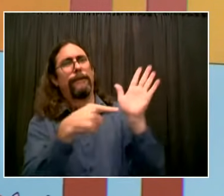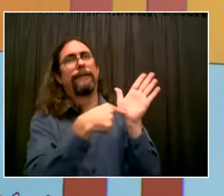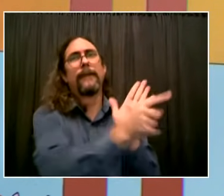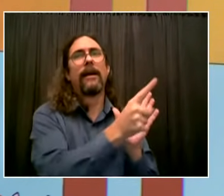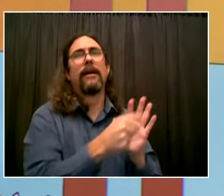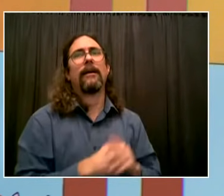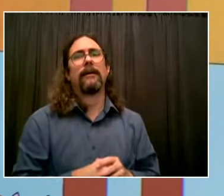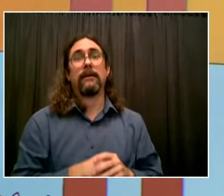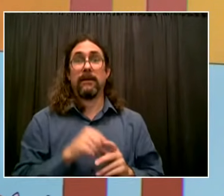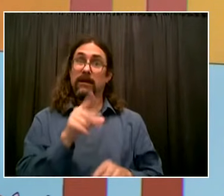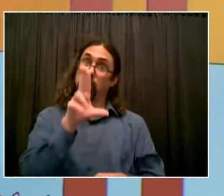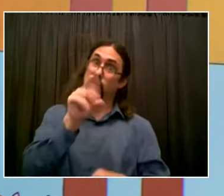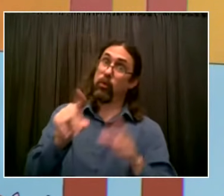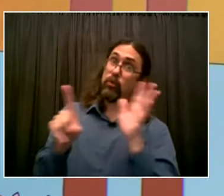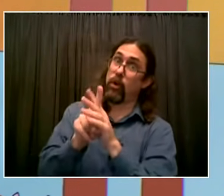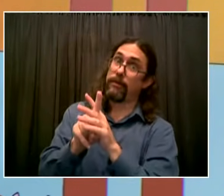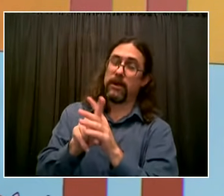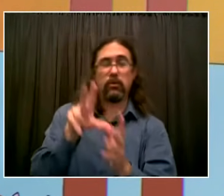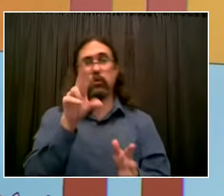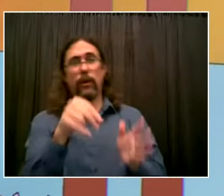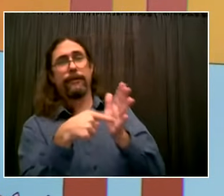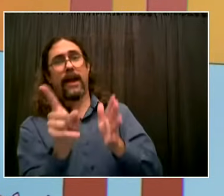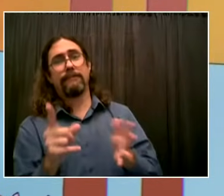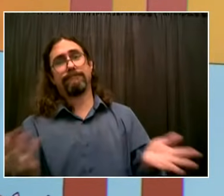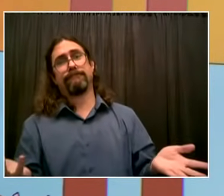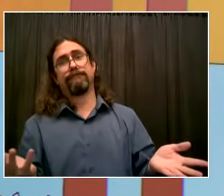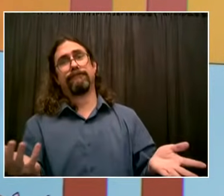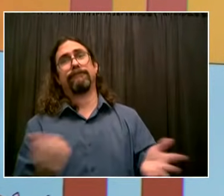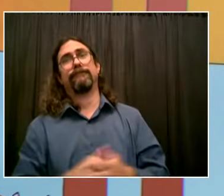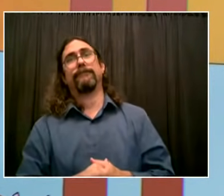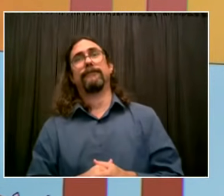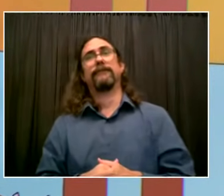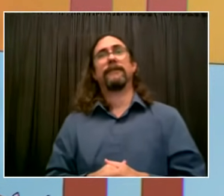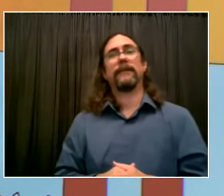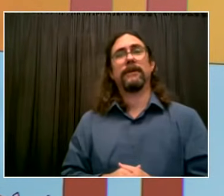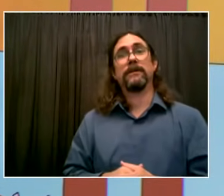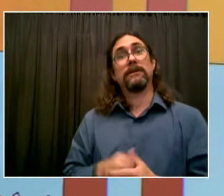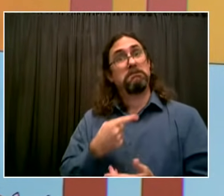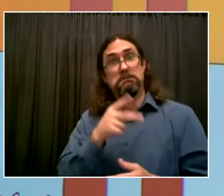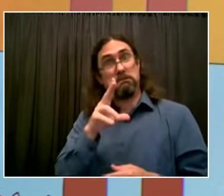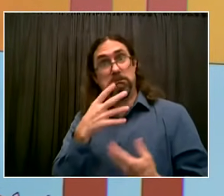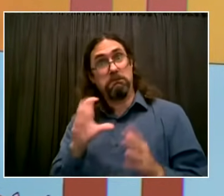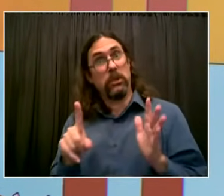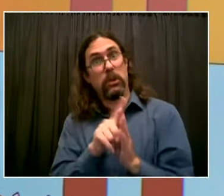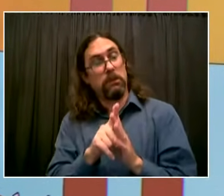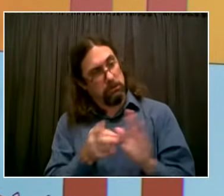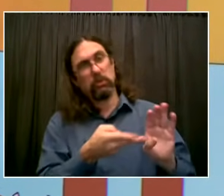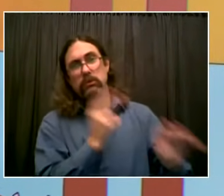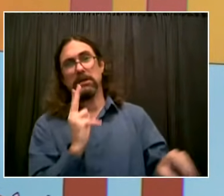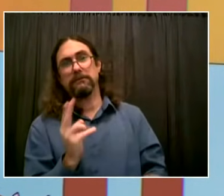IF YOU'RE NOT WILLING TO WORK, TIME TO GET OUT. AND LEGAL ACTION